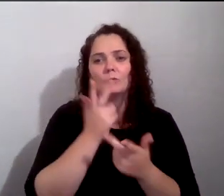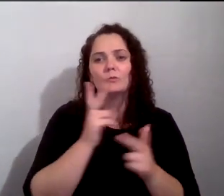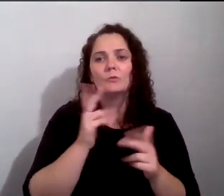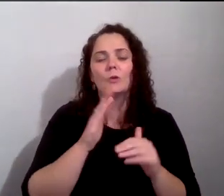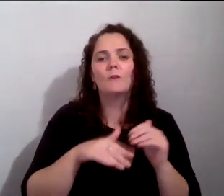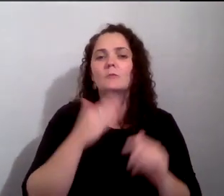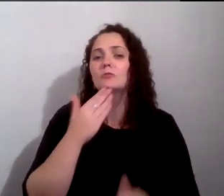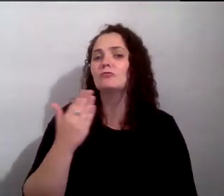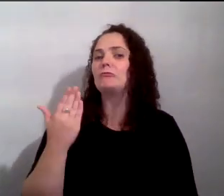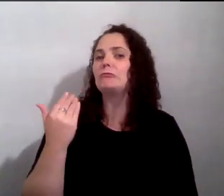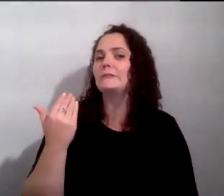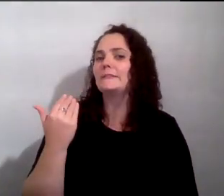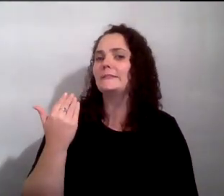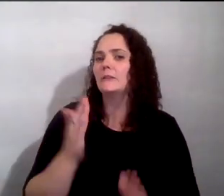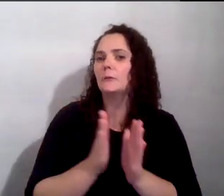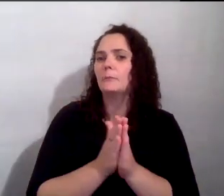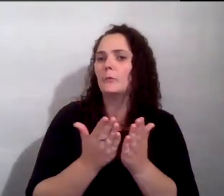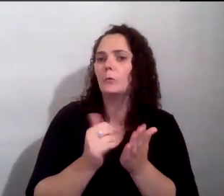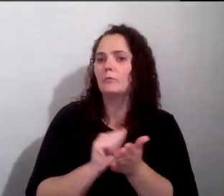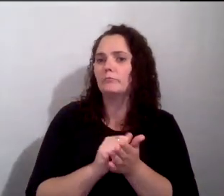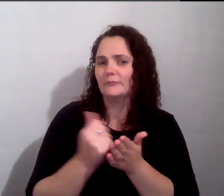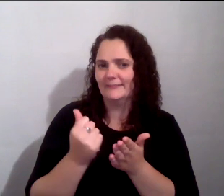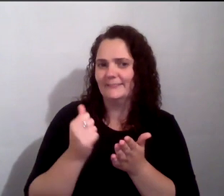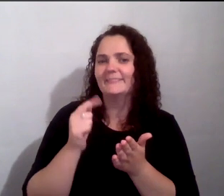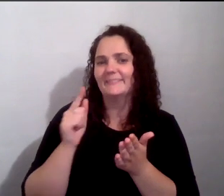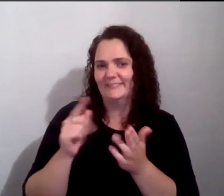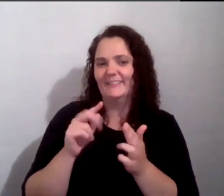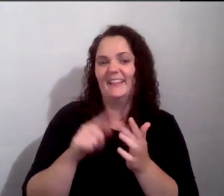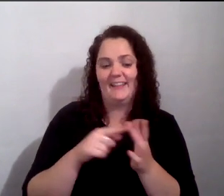Ian Fairweather's letters. So this